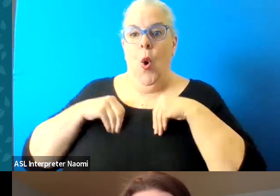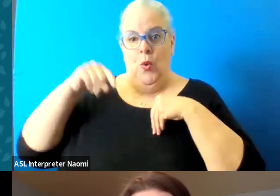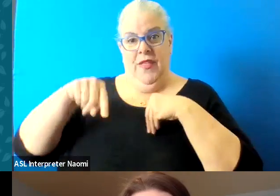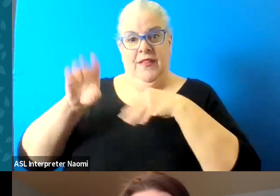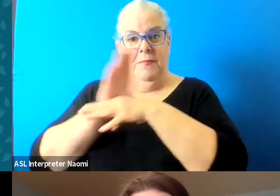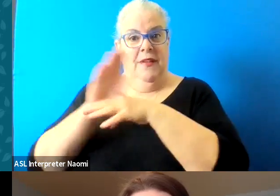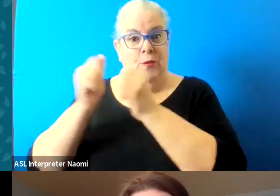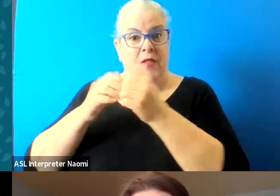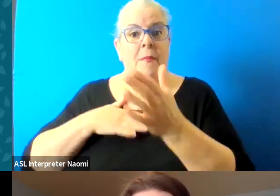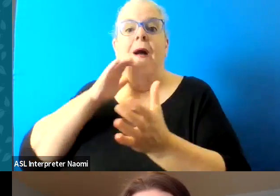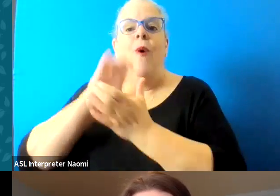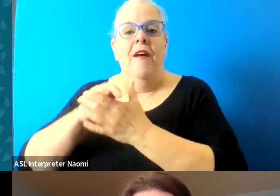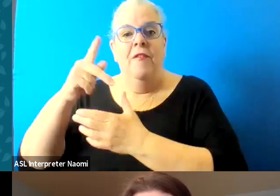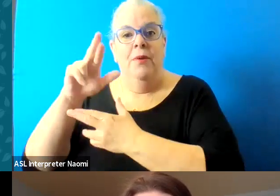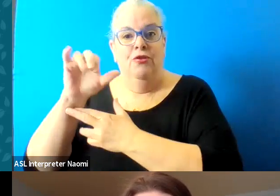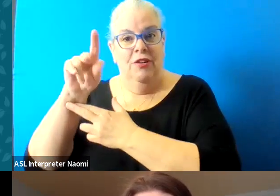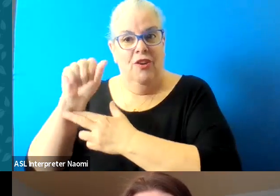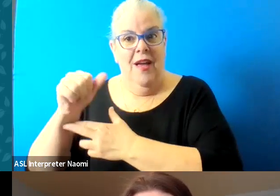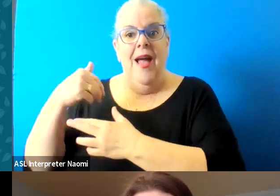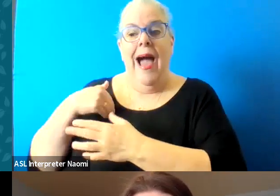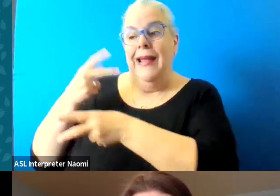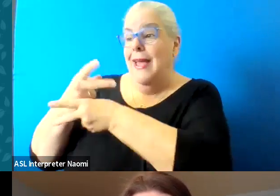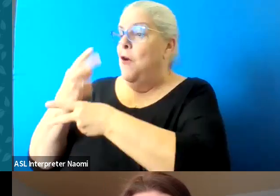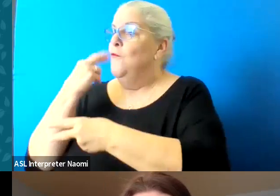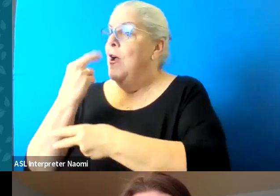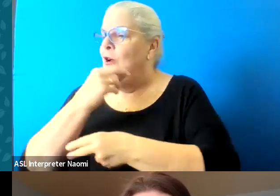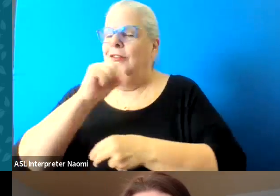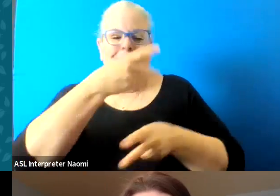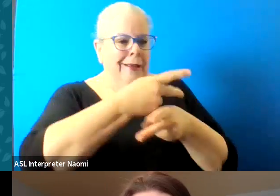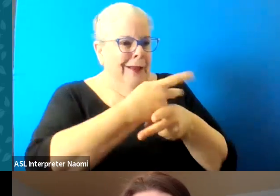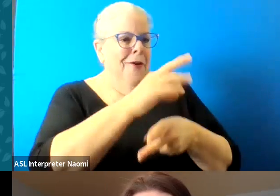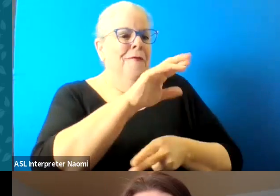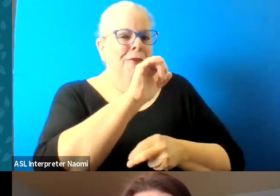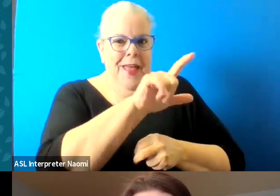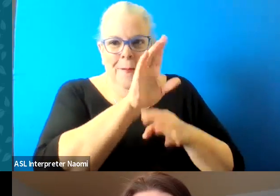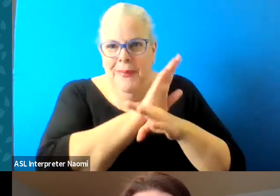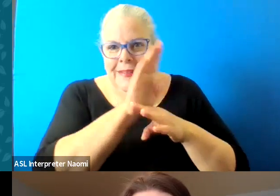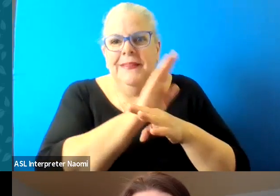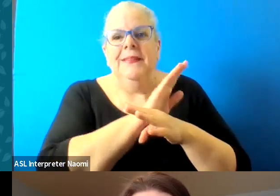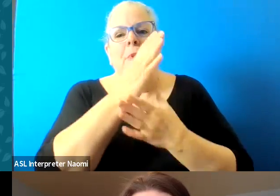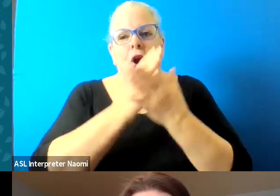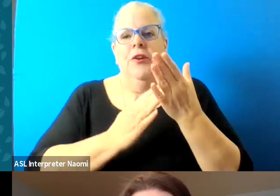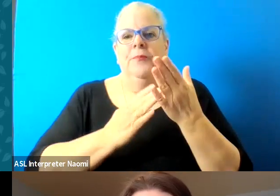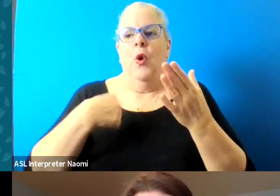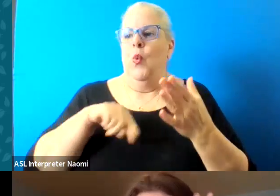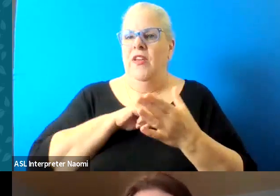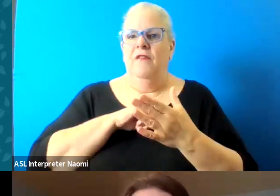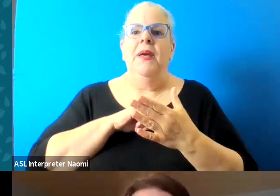She does all the retail and I do the restaurant sides of the business. And you know, we've been going through some struggles